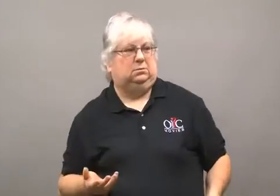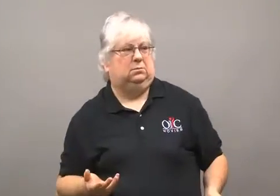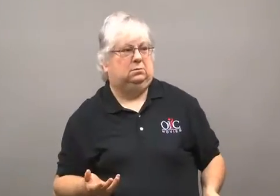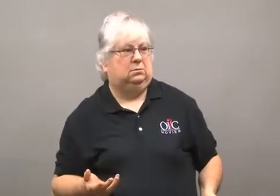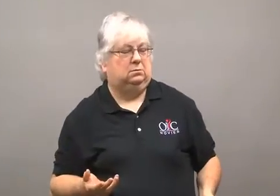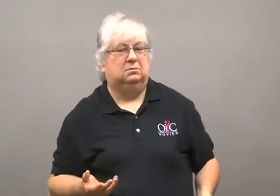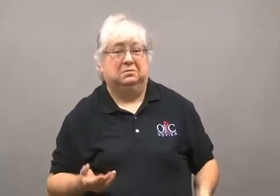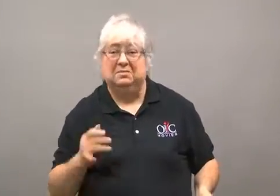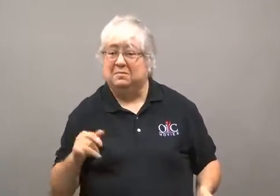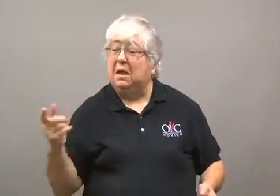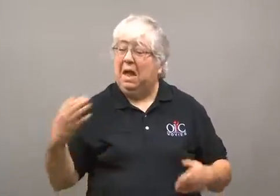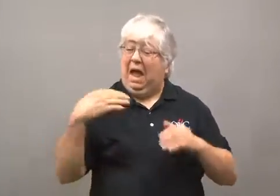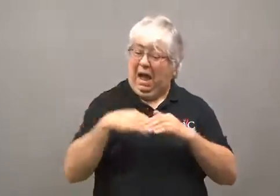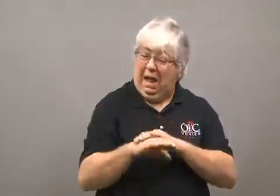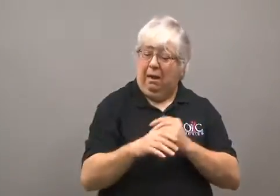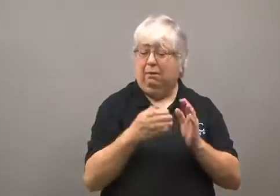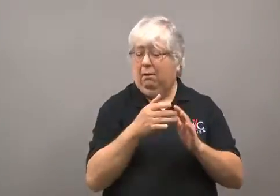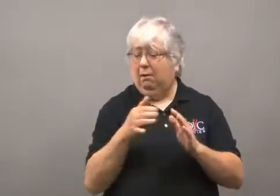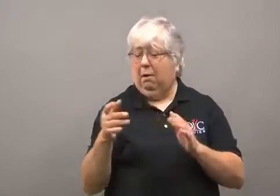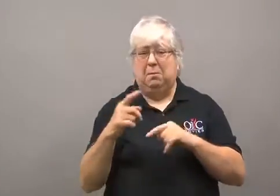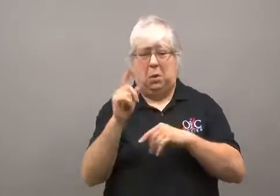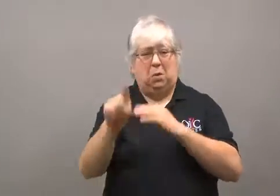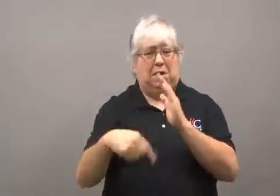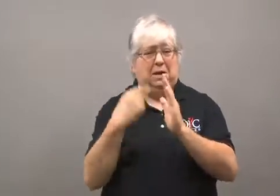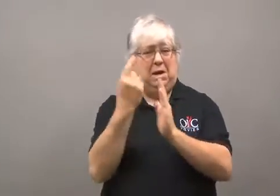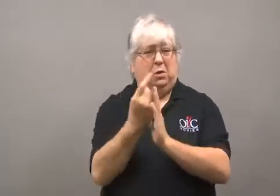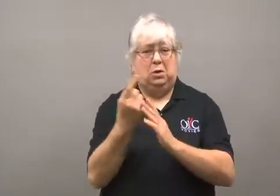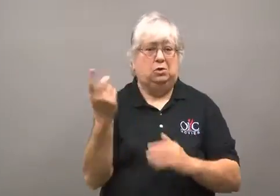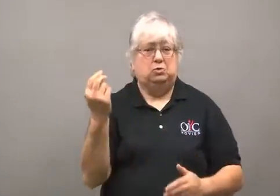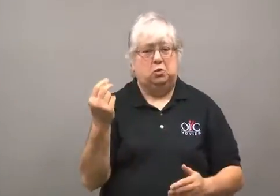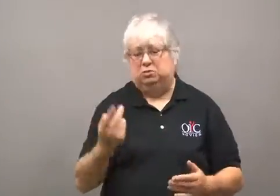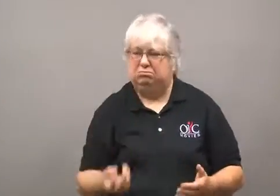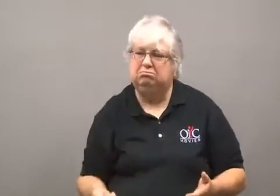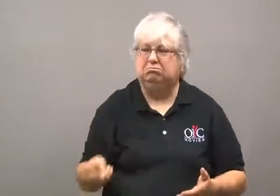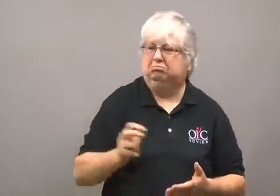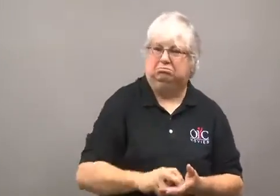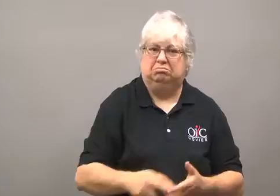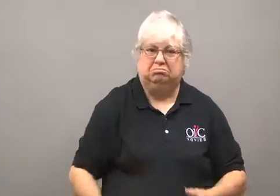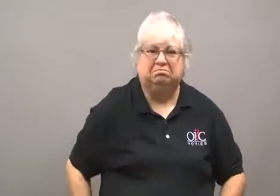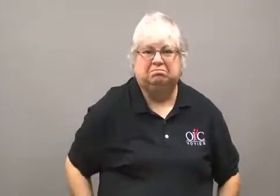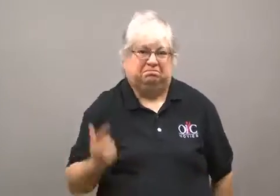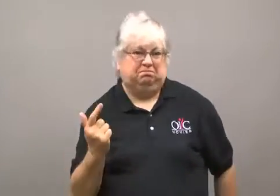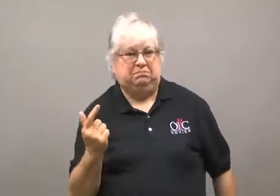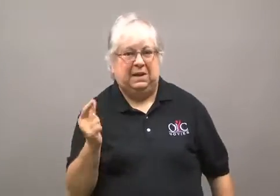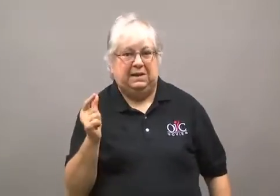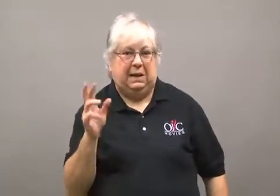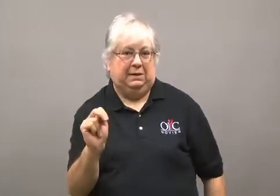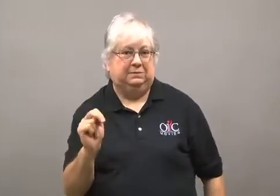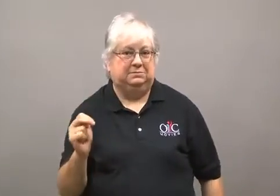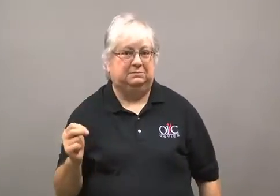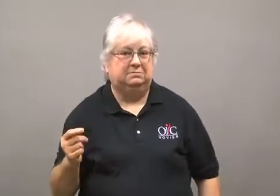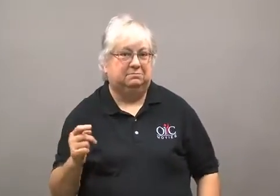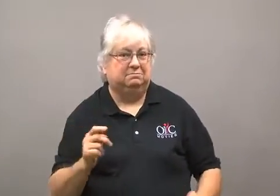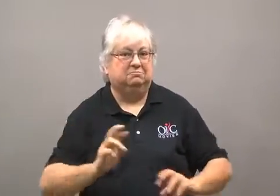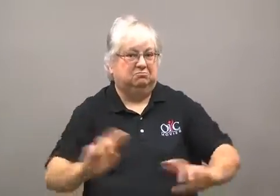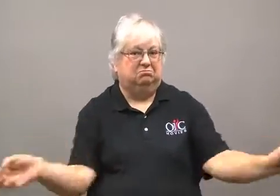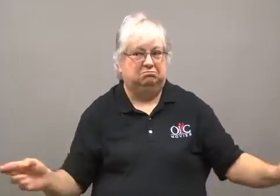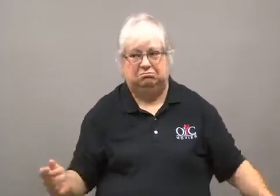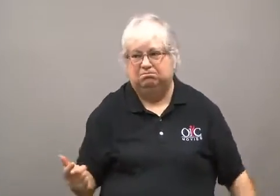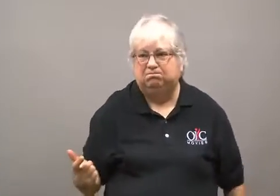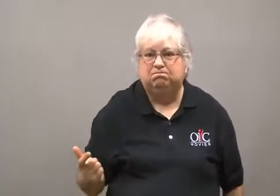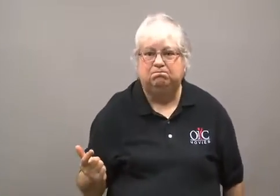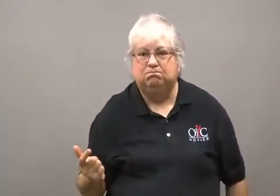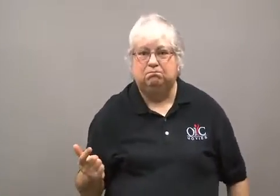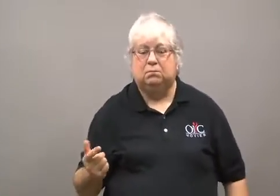About an hour after he entered, he stood up and pulled a gun.